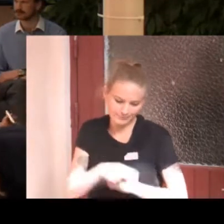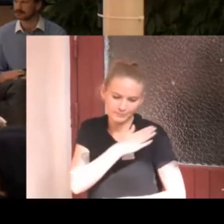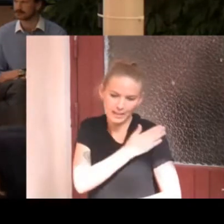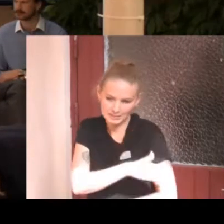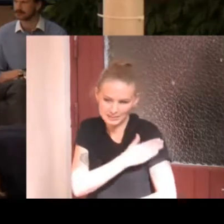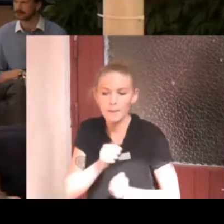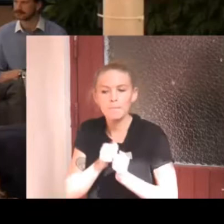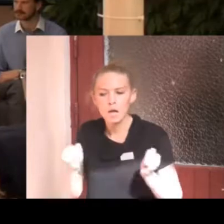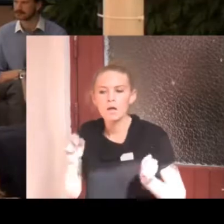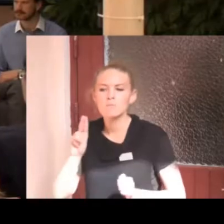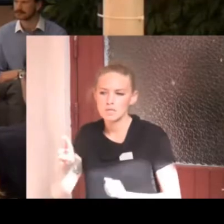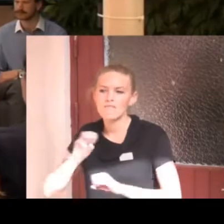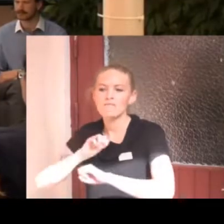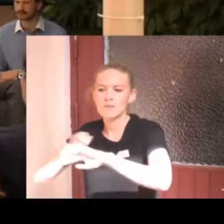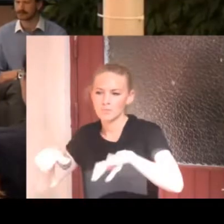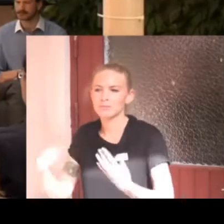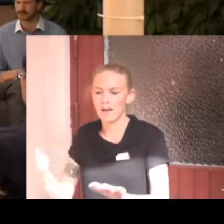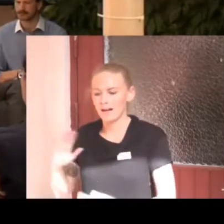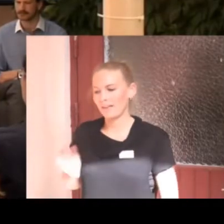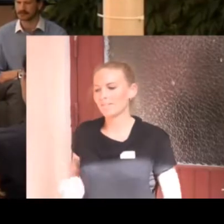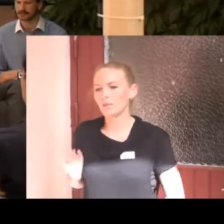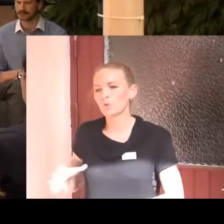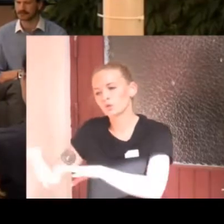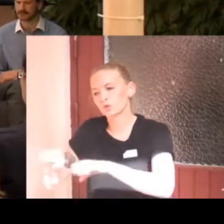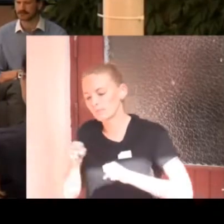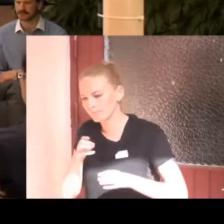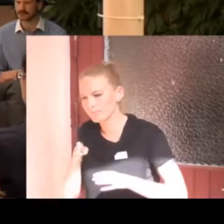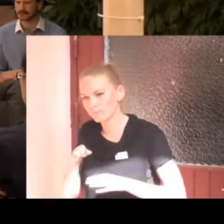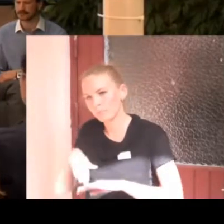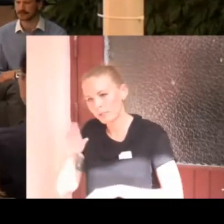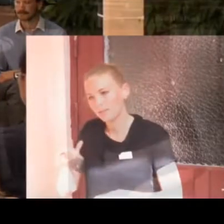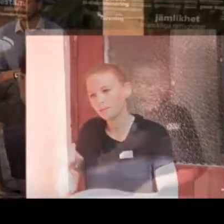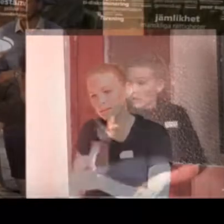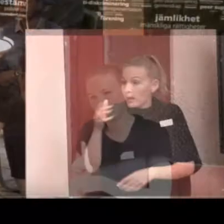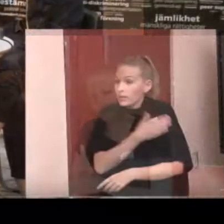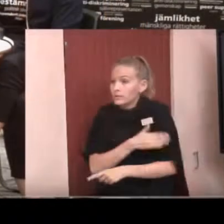One seminar was about our new report,